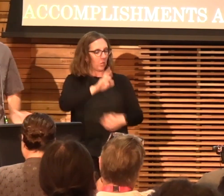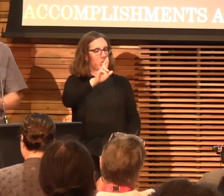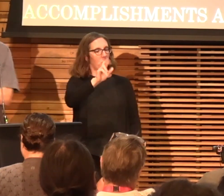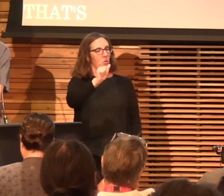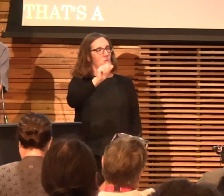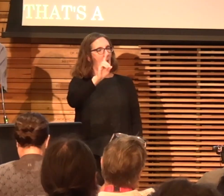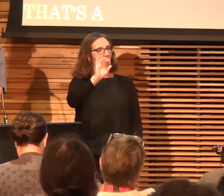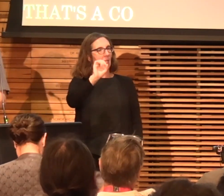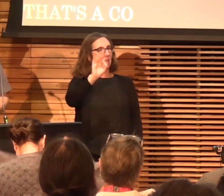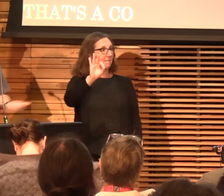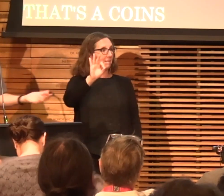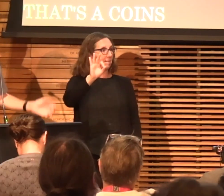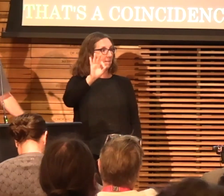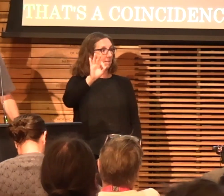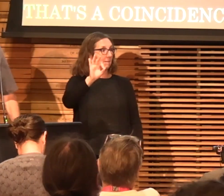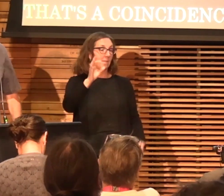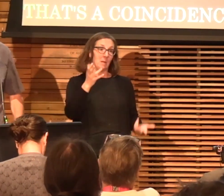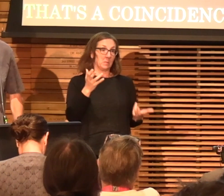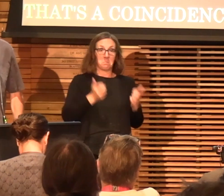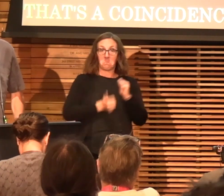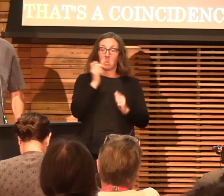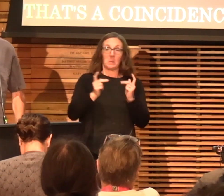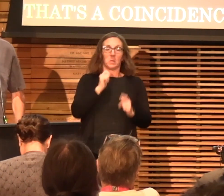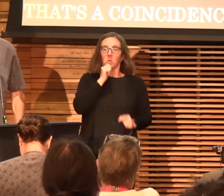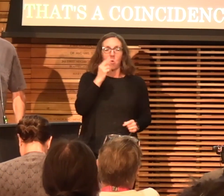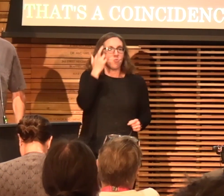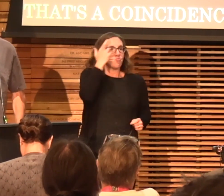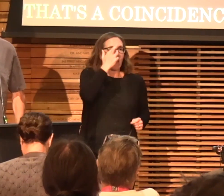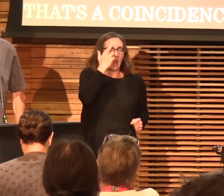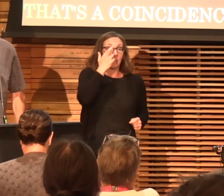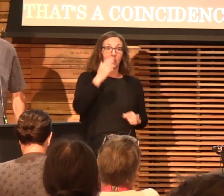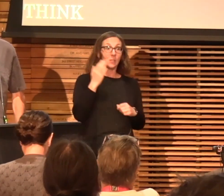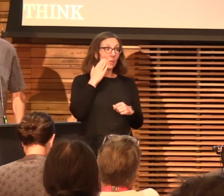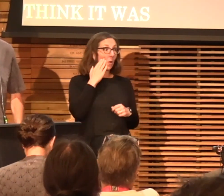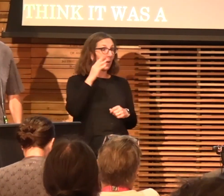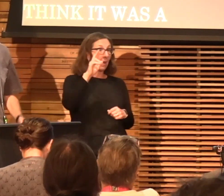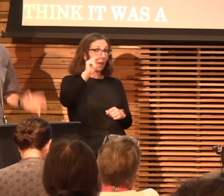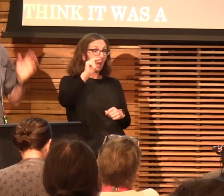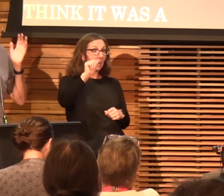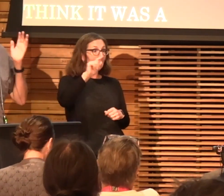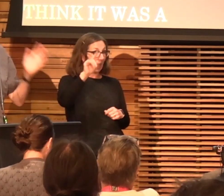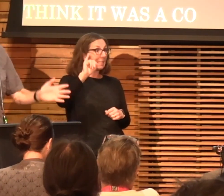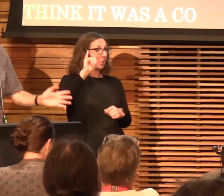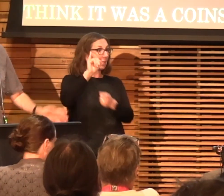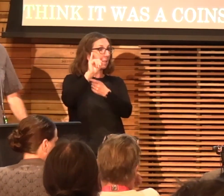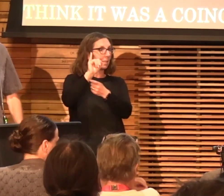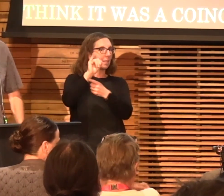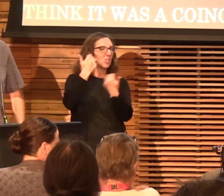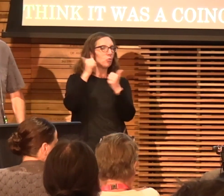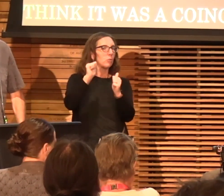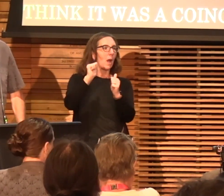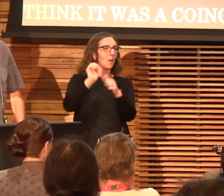The Nazis certainly didn't think it was a coincidence. They tried to force her to censor the passage about Lenin.